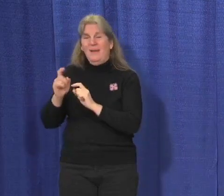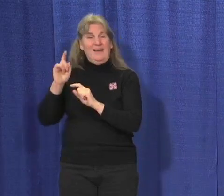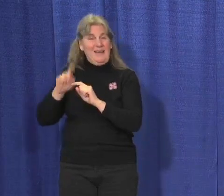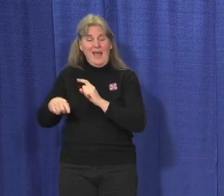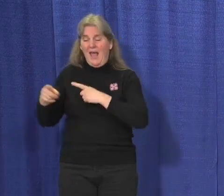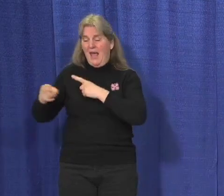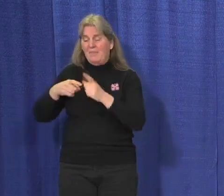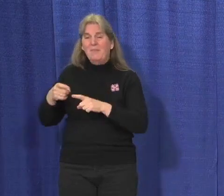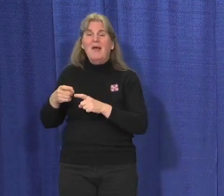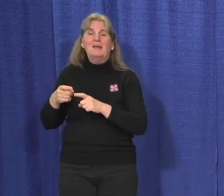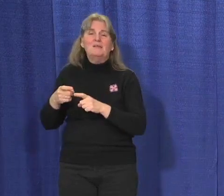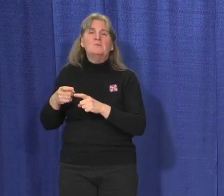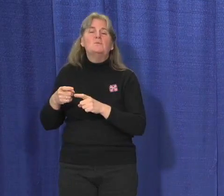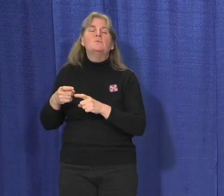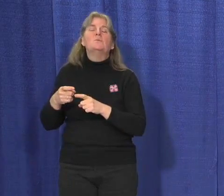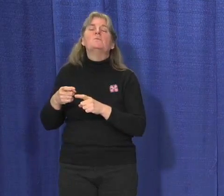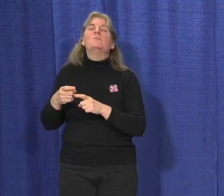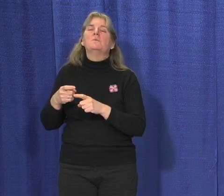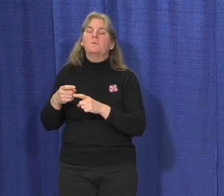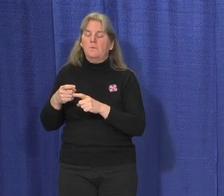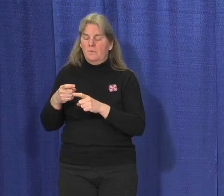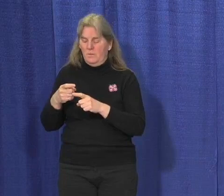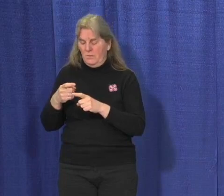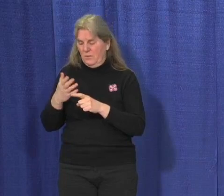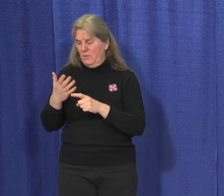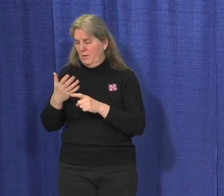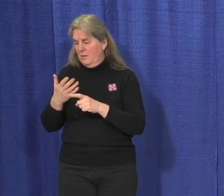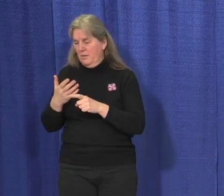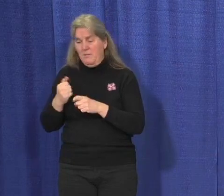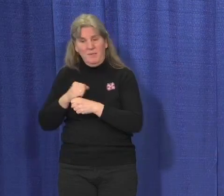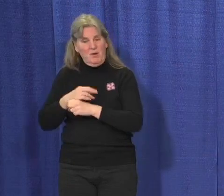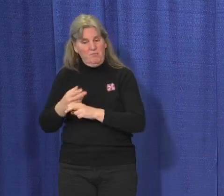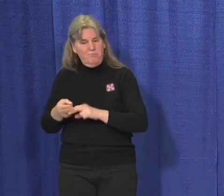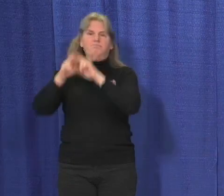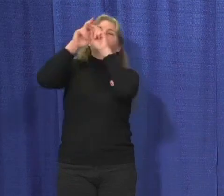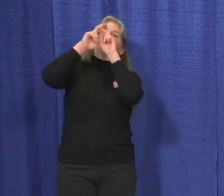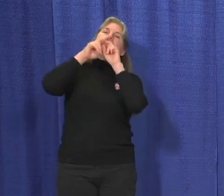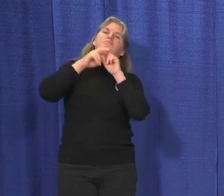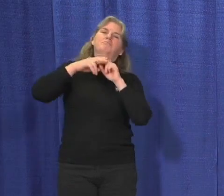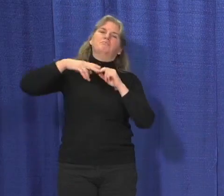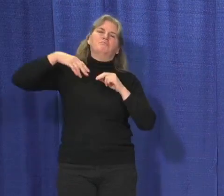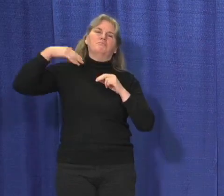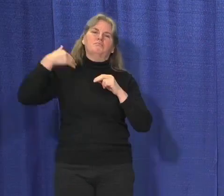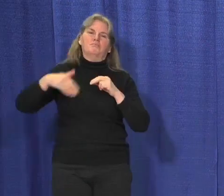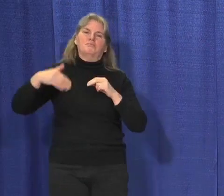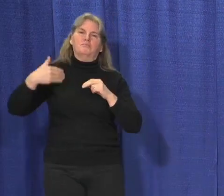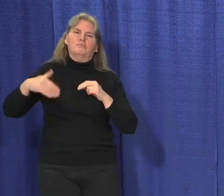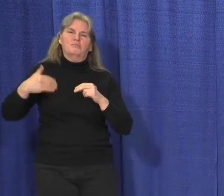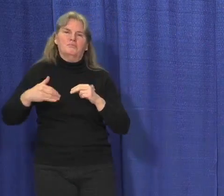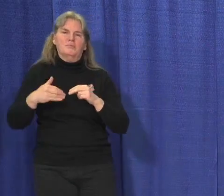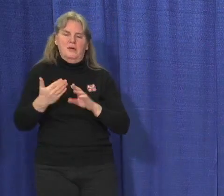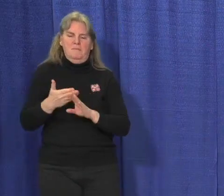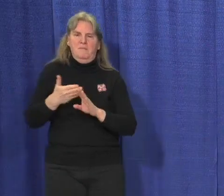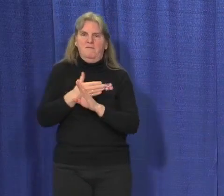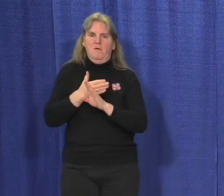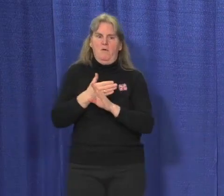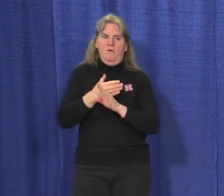managed there is the chance of an unprecedented increase in case counts prior to the ability